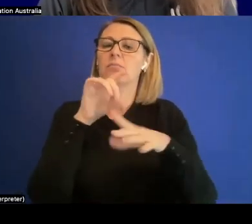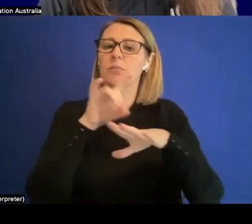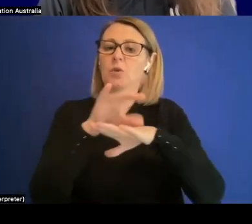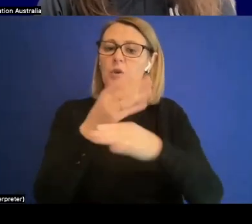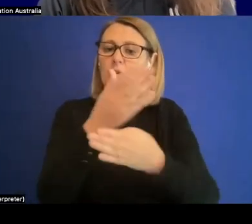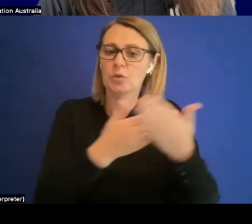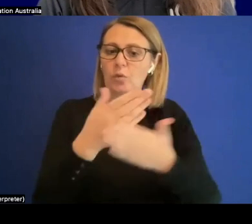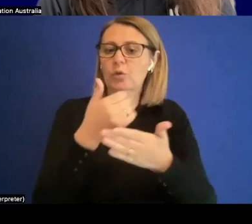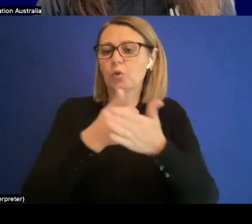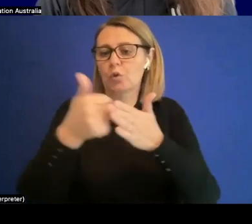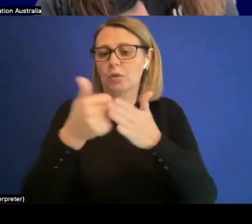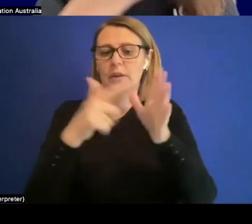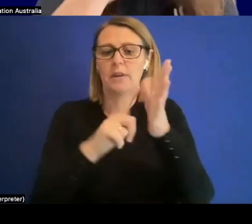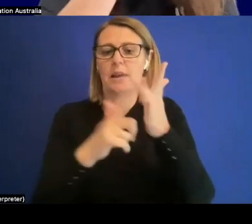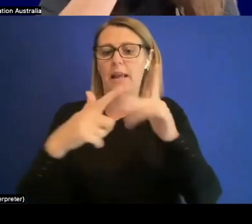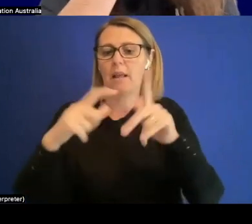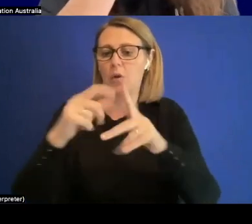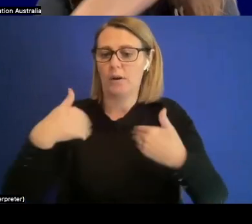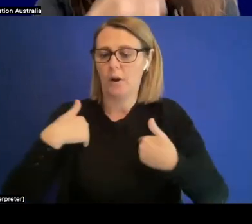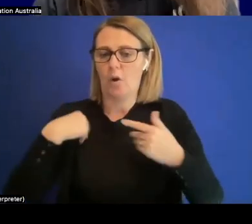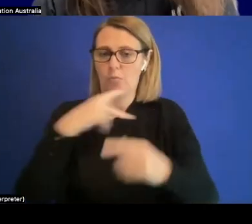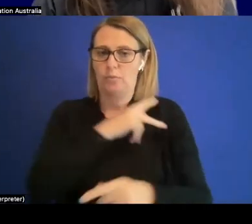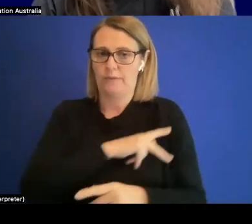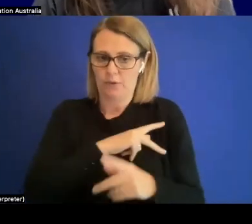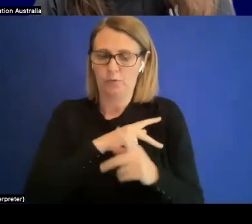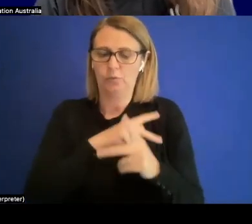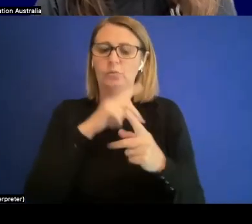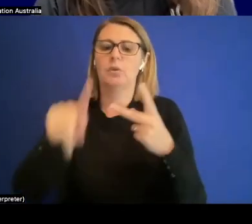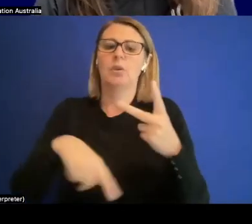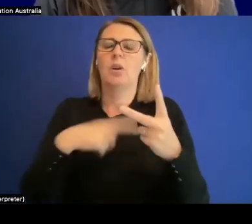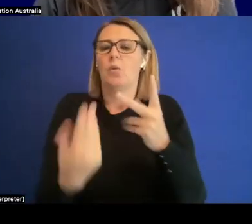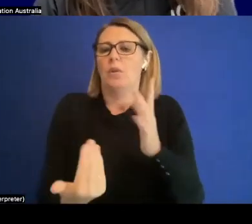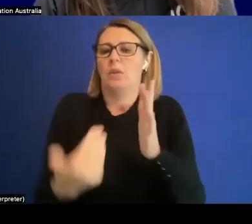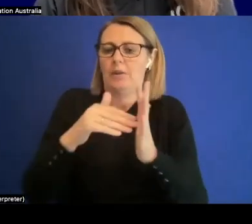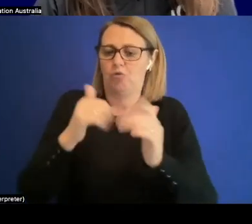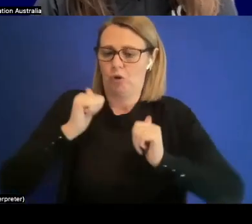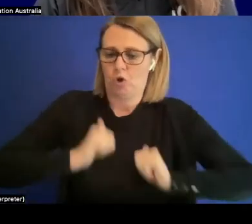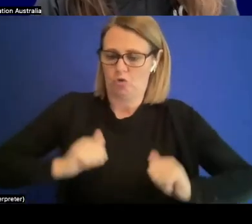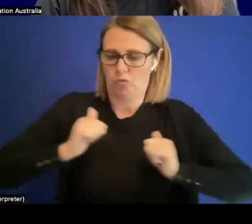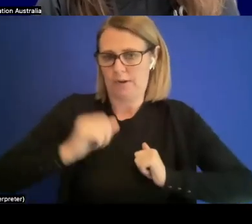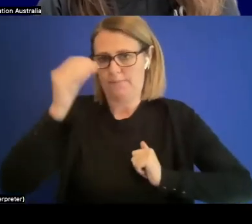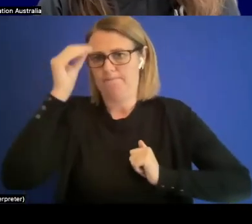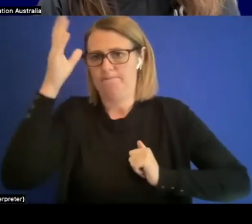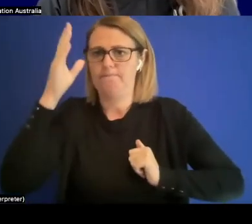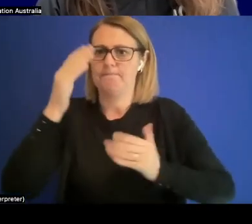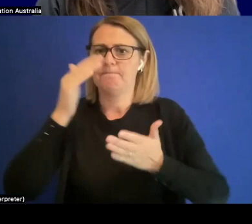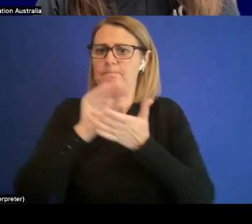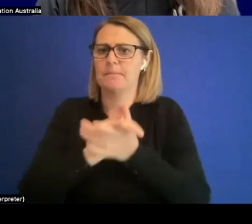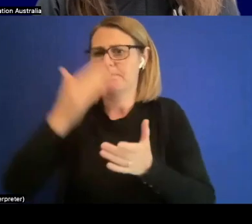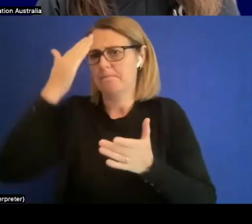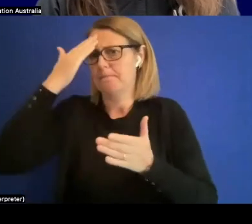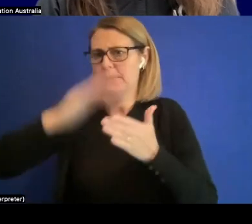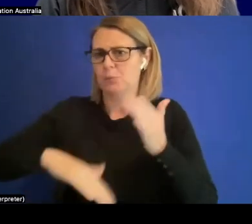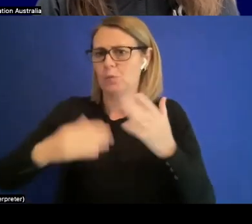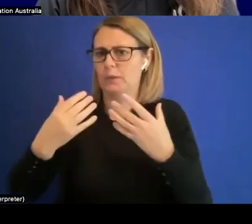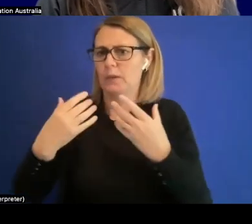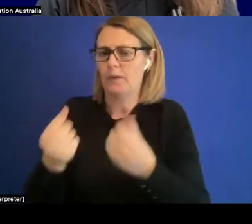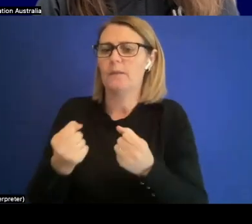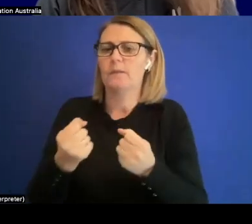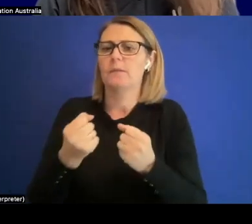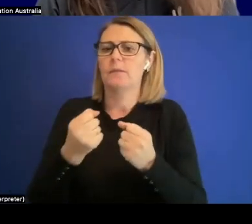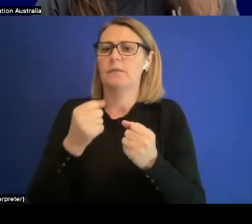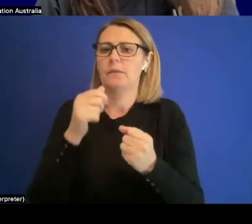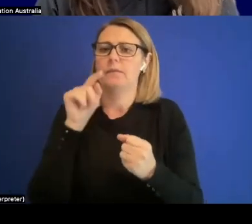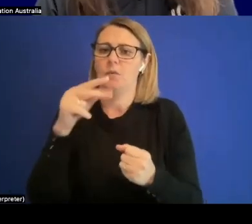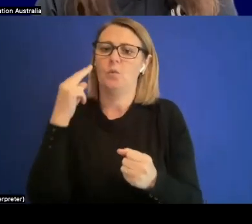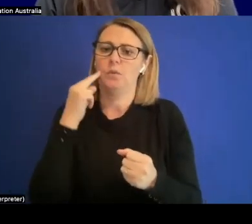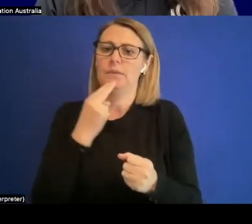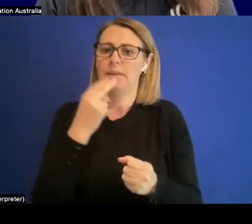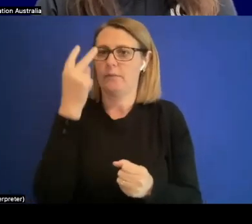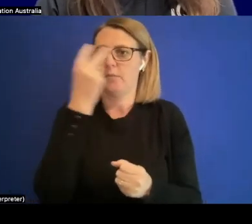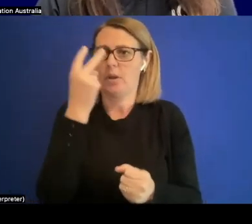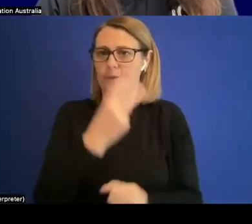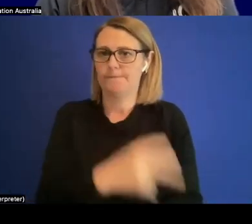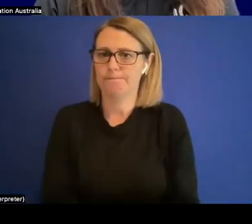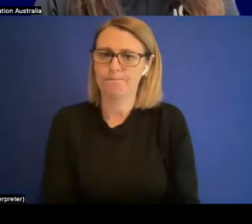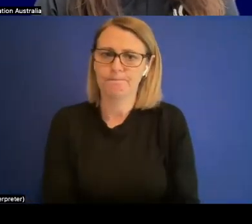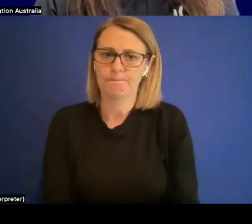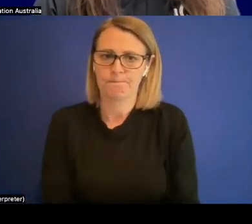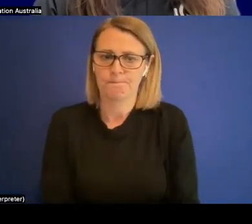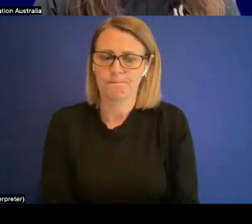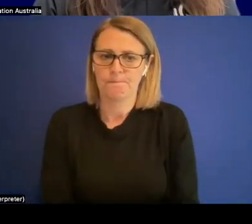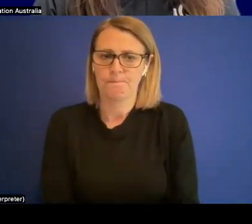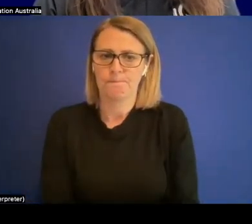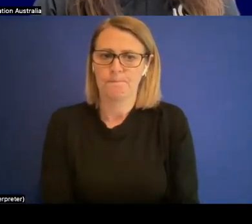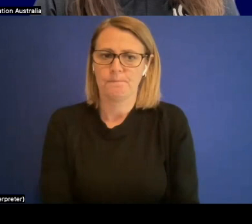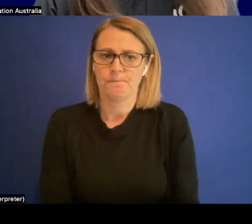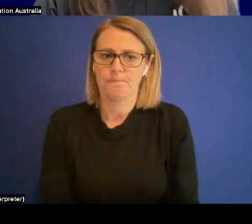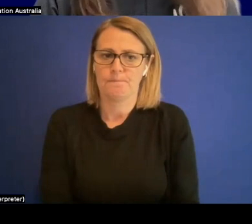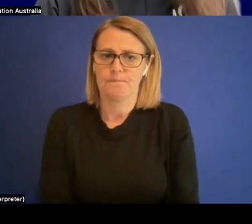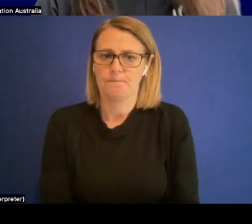health professional with additional training and expertise in deafblindness, but they don't have